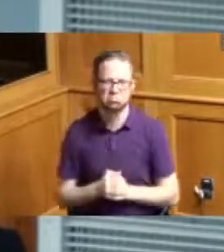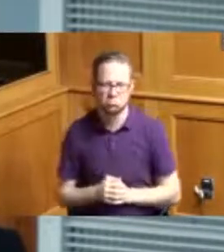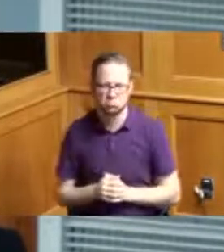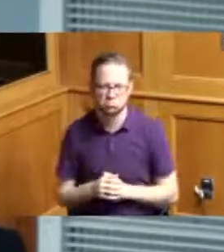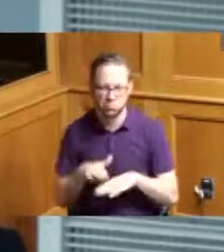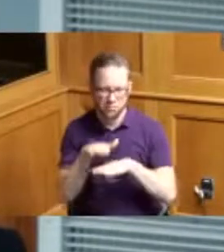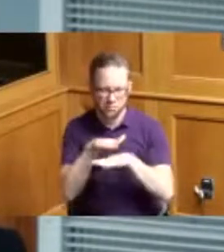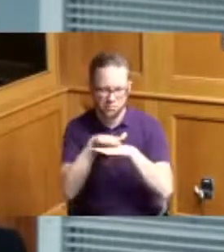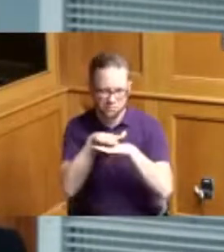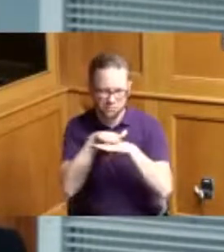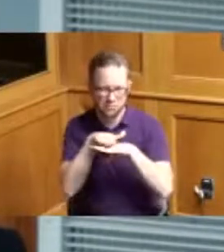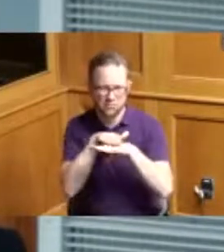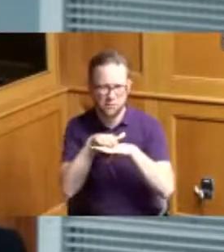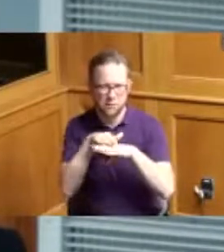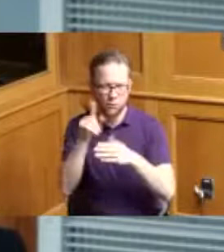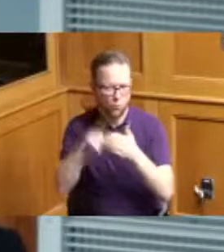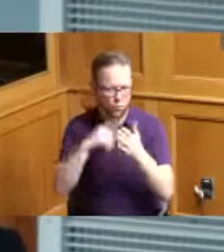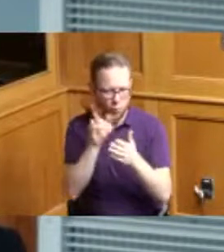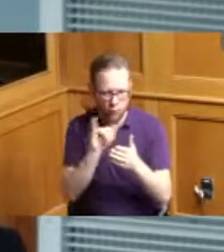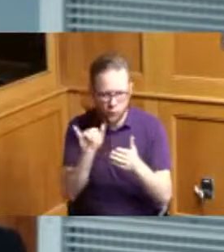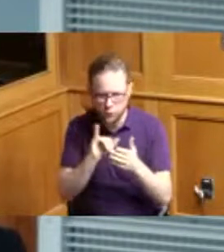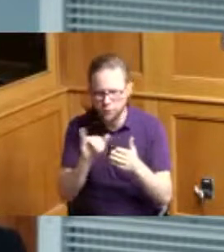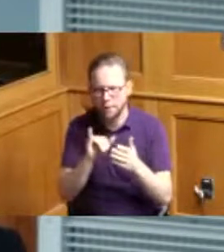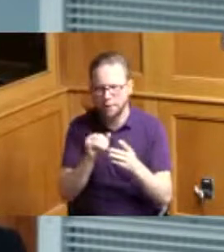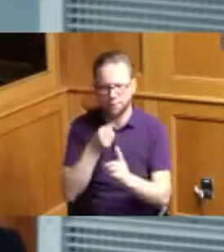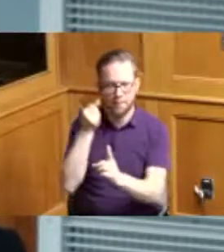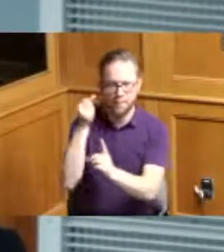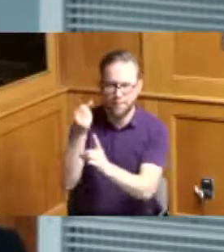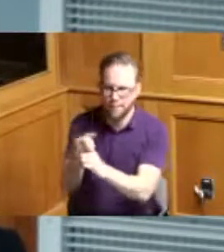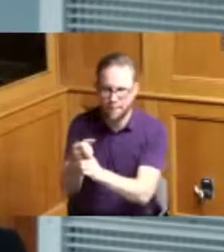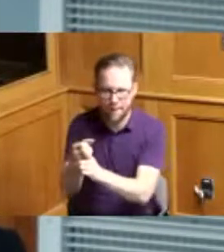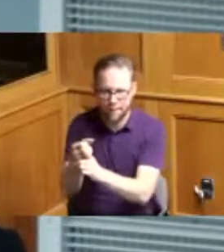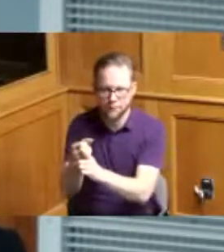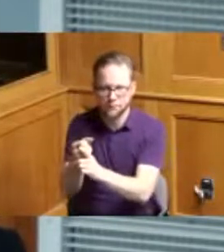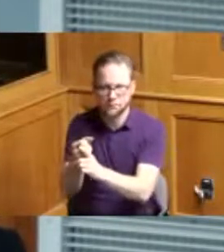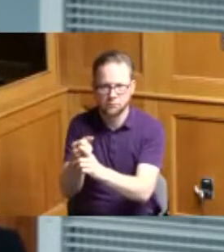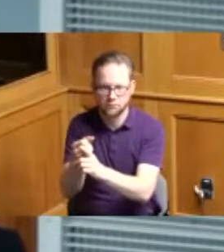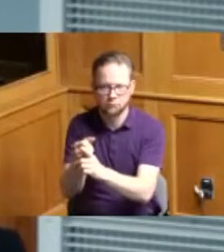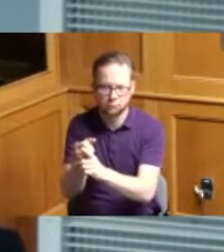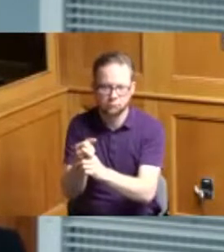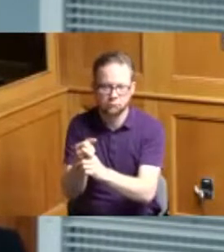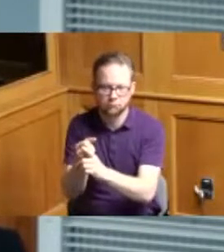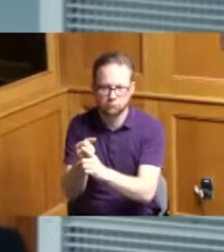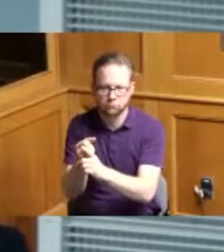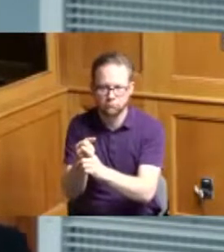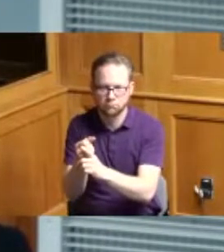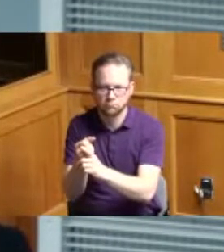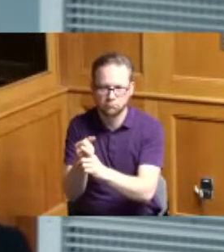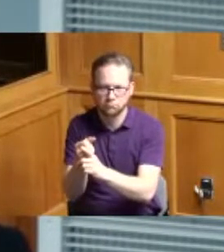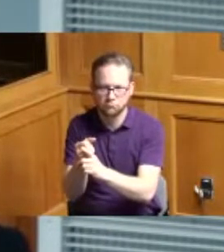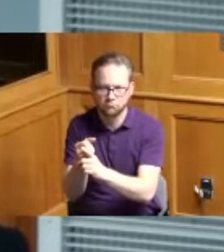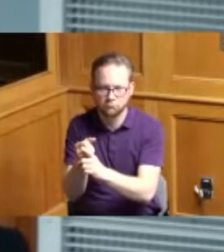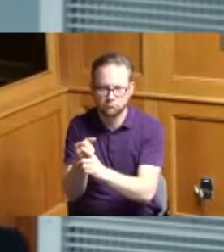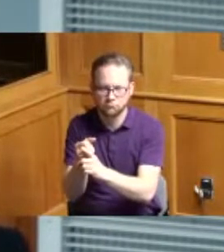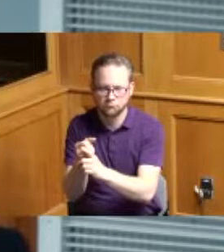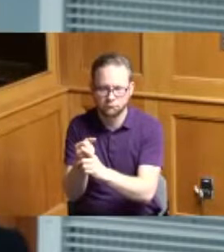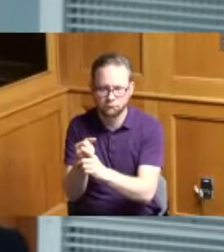what the potential framework would be what the potential impacts would be and and talk about that